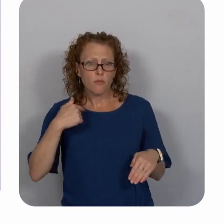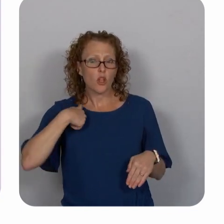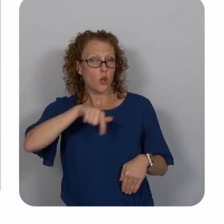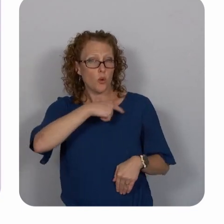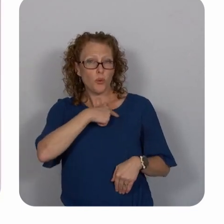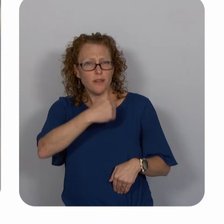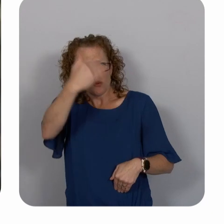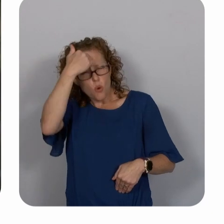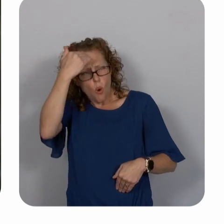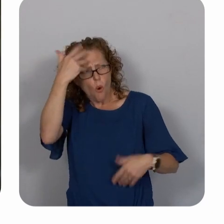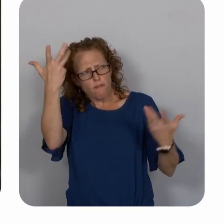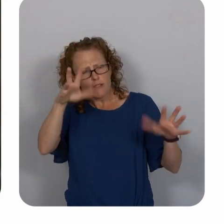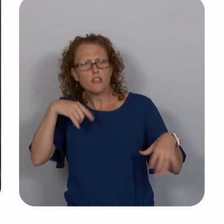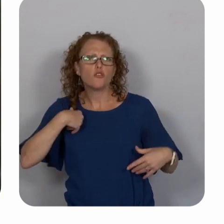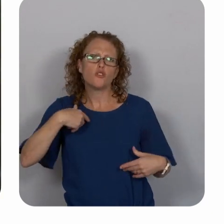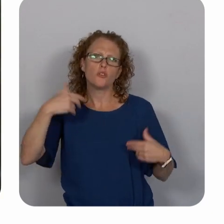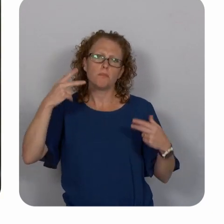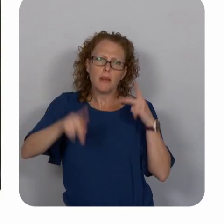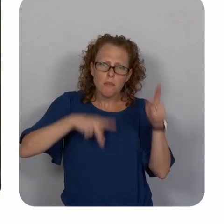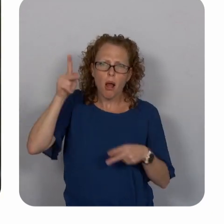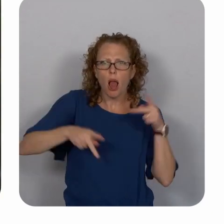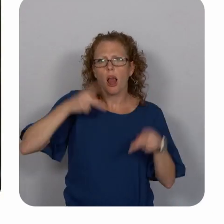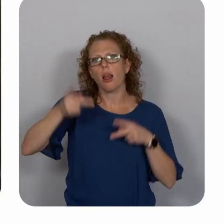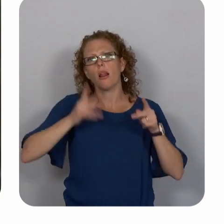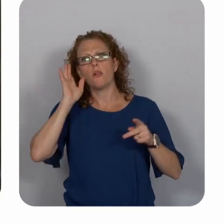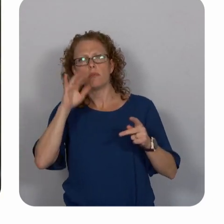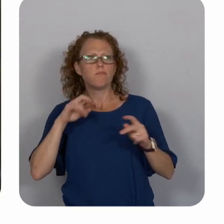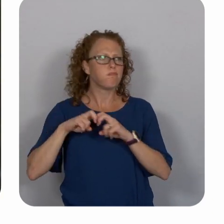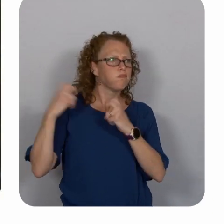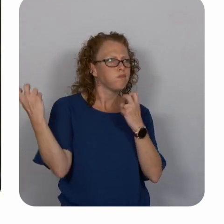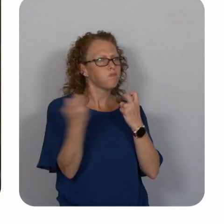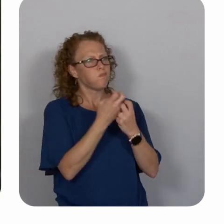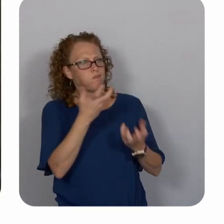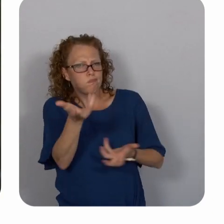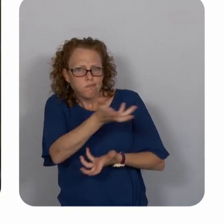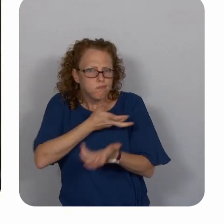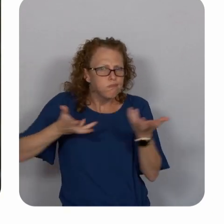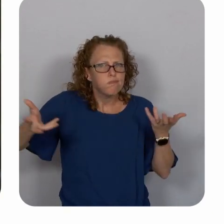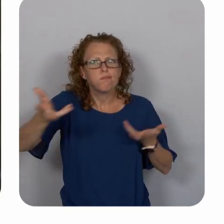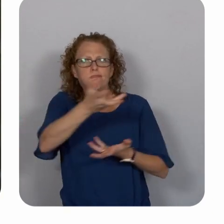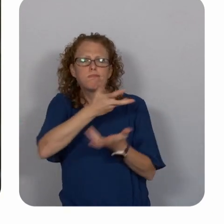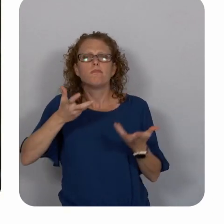To tackle this challenge, we bring our AIs directly to our consumer interfaces,